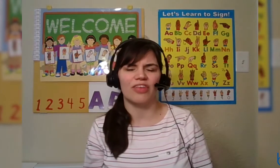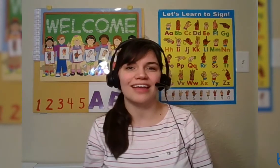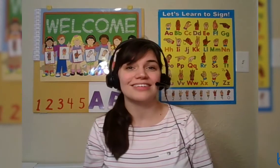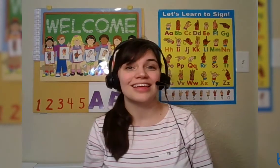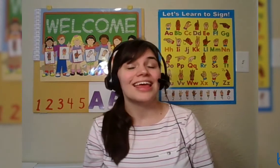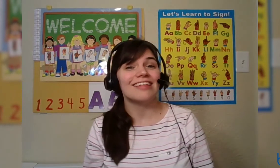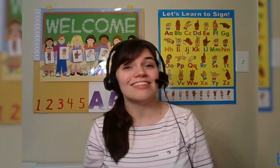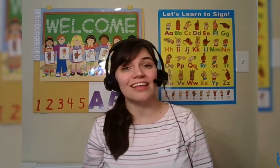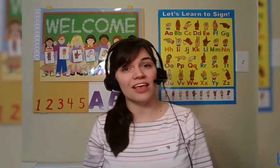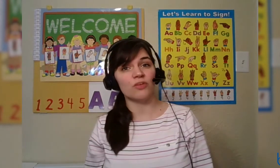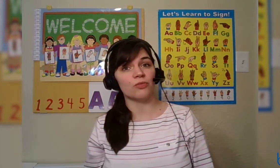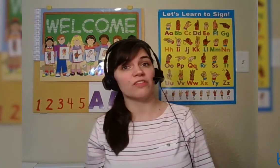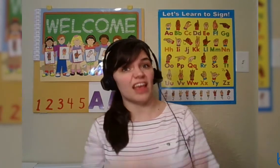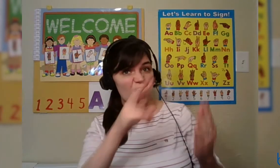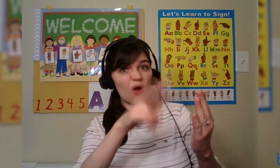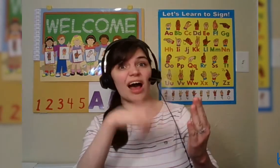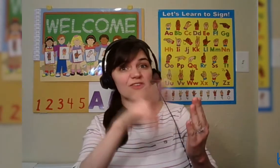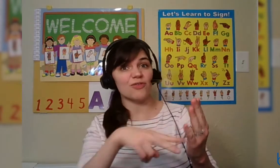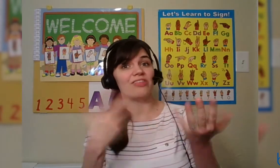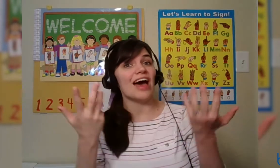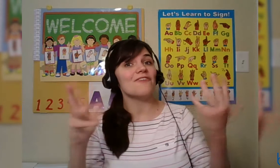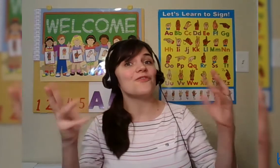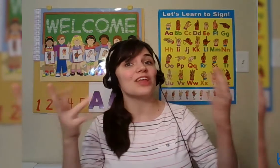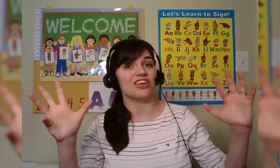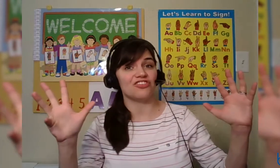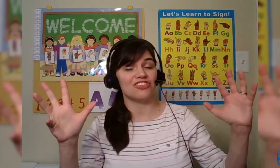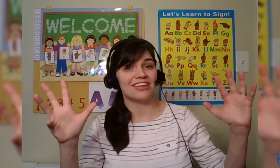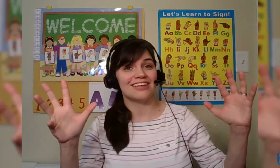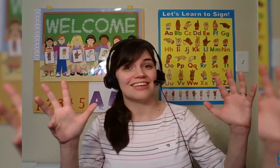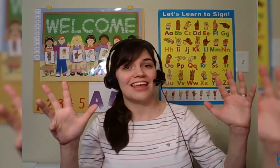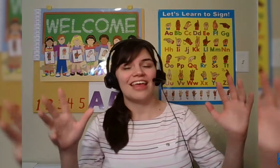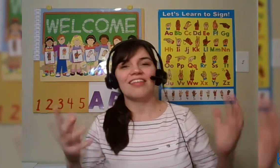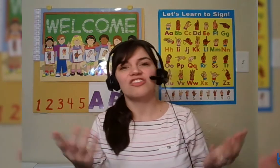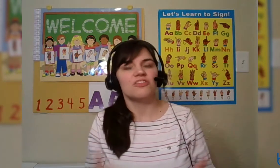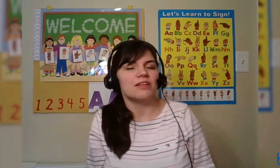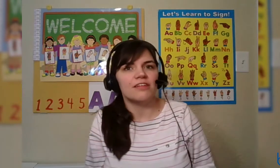In sign language we'll say, "Oh, I've read that finished," and that just means it's